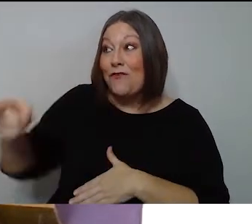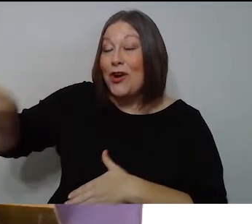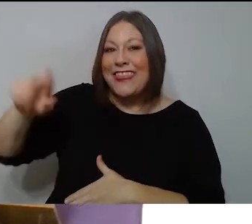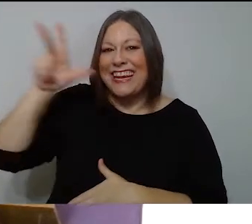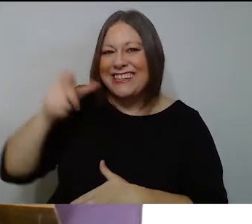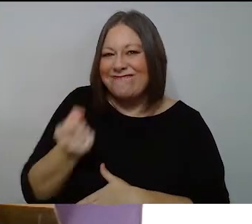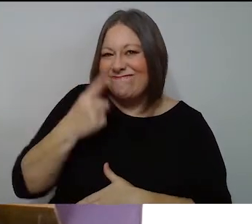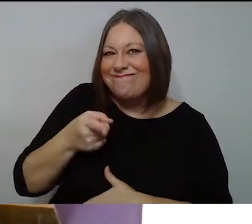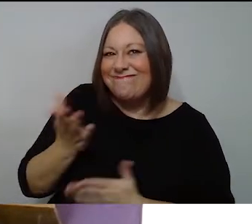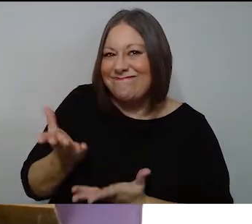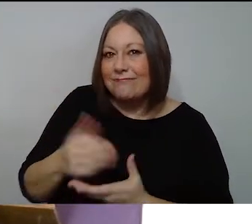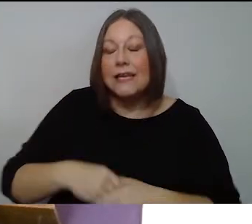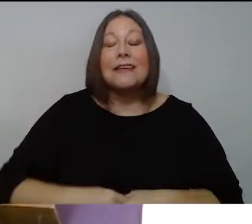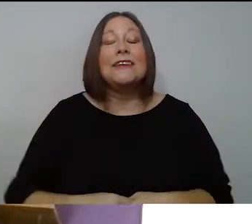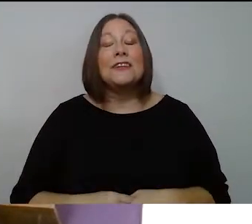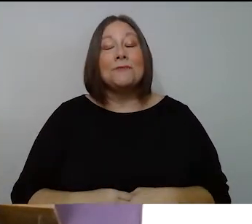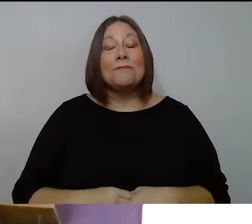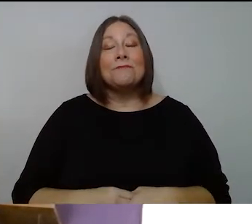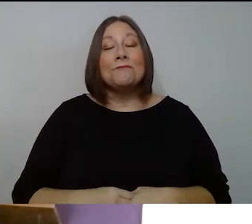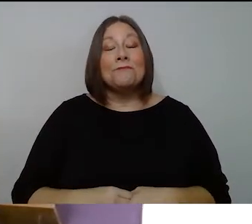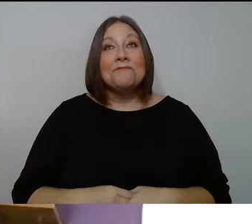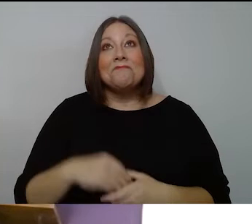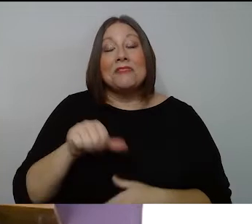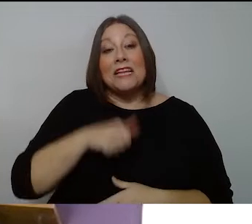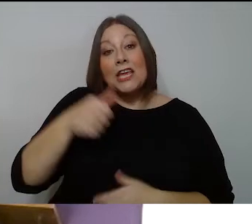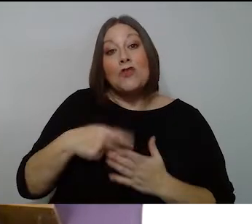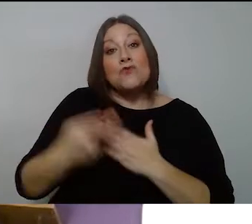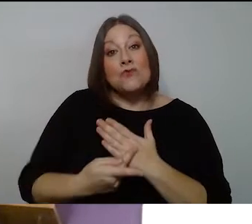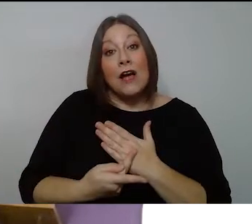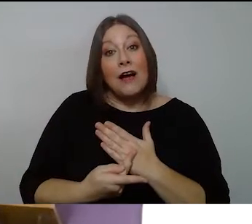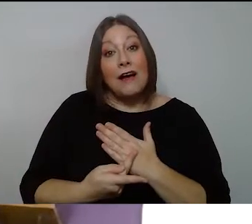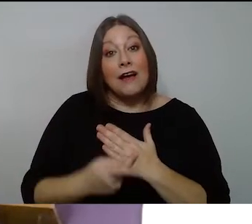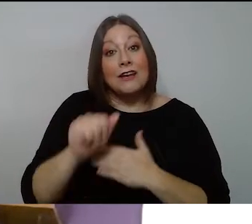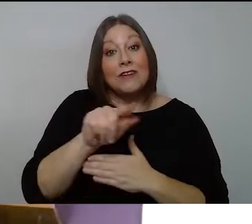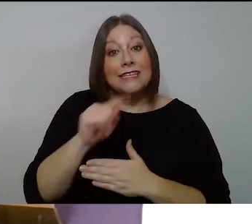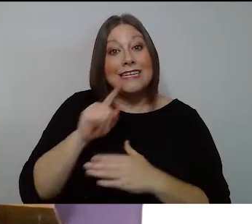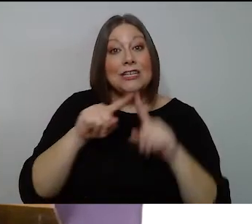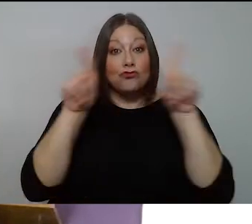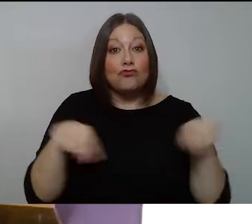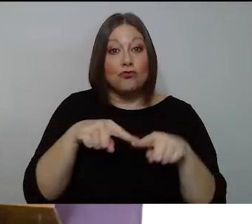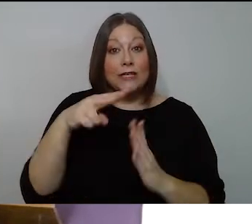The other type of assistive technology that I use is screen-reading software --